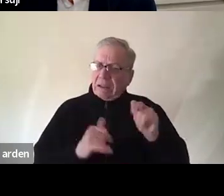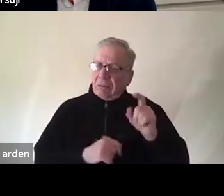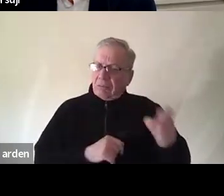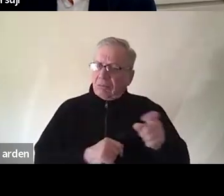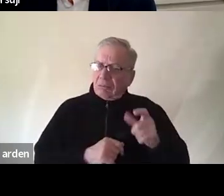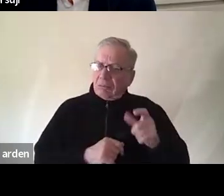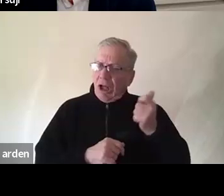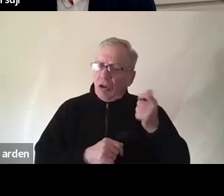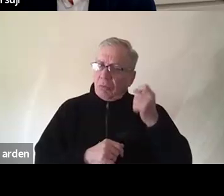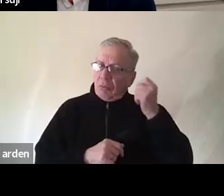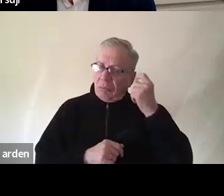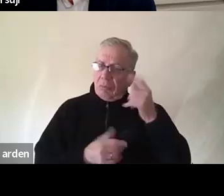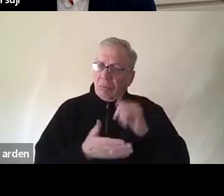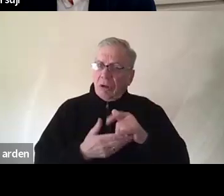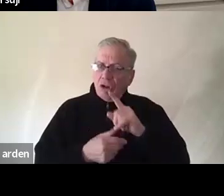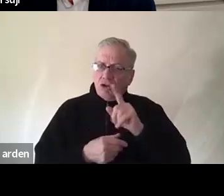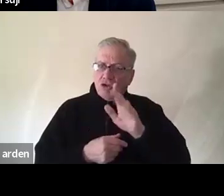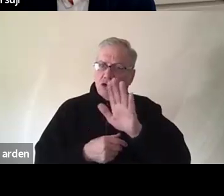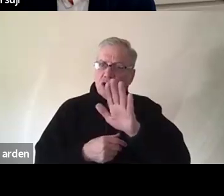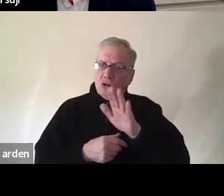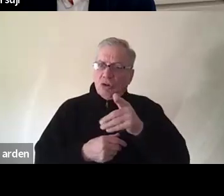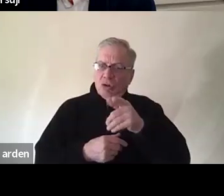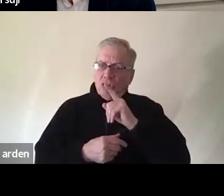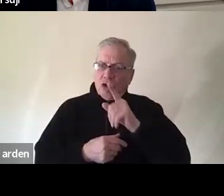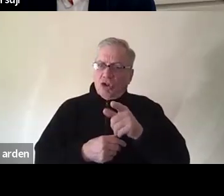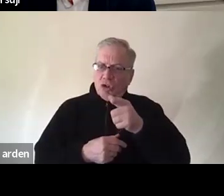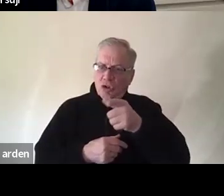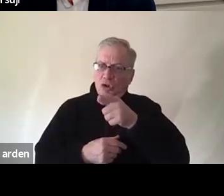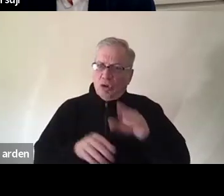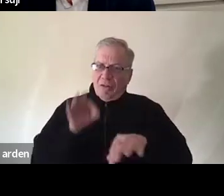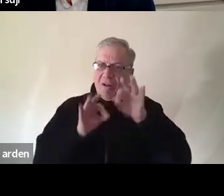It is really you are defining your population.